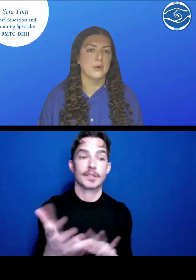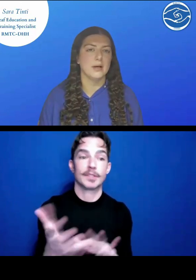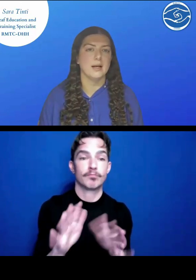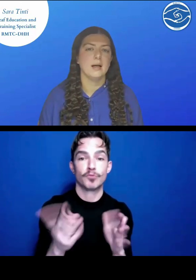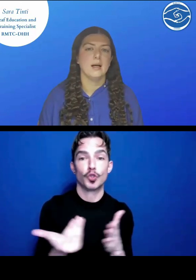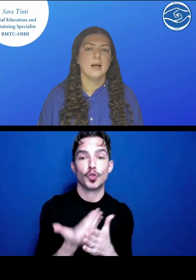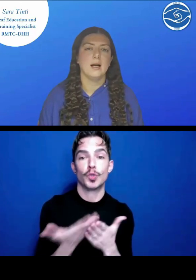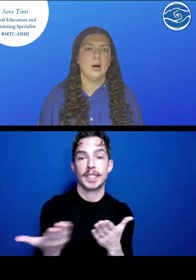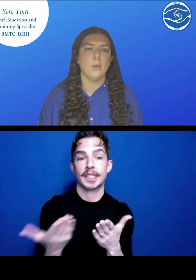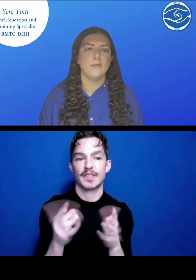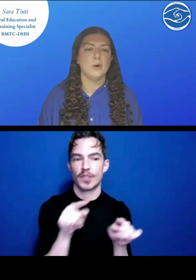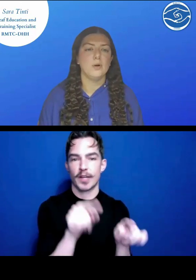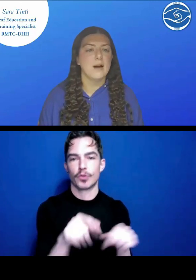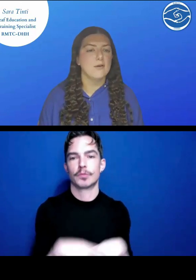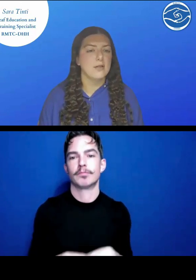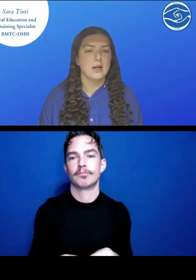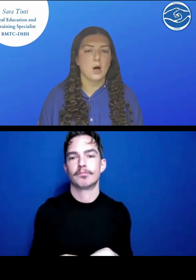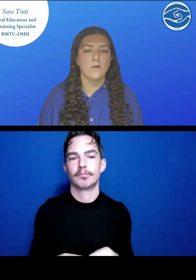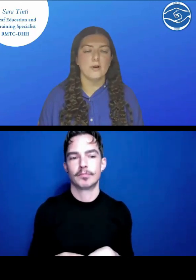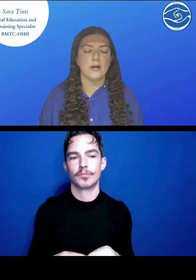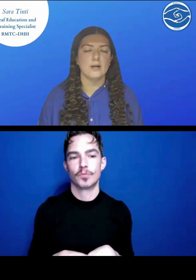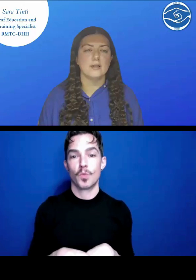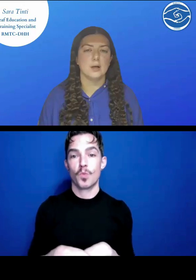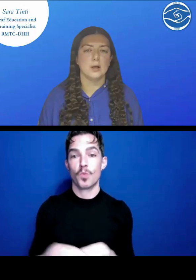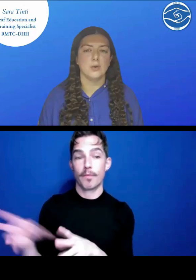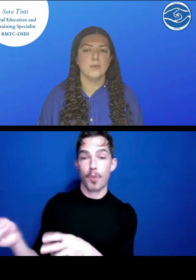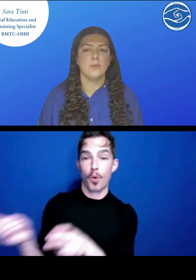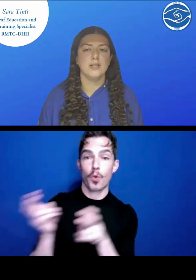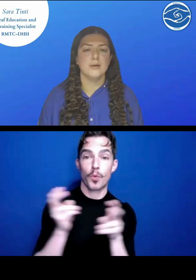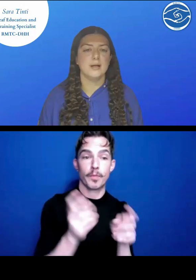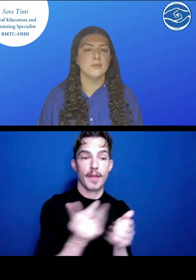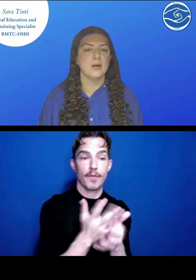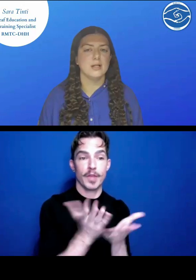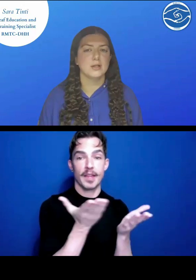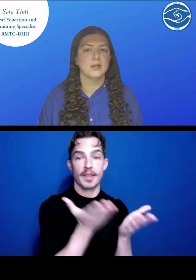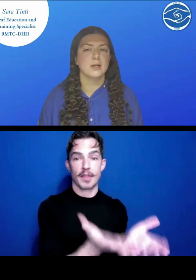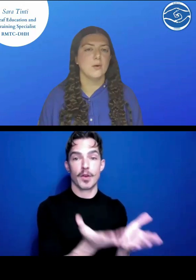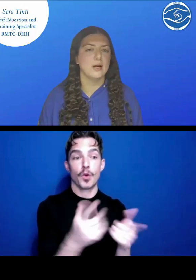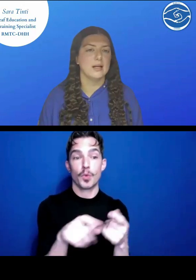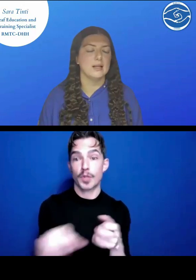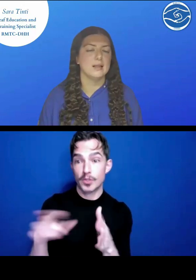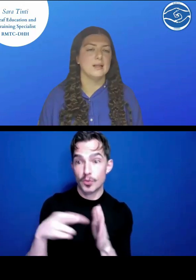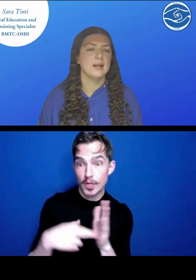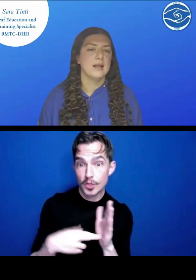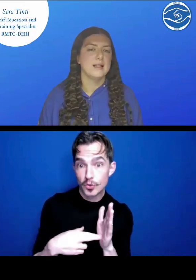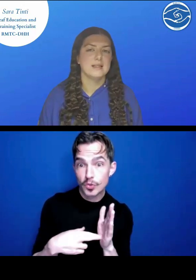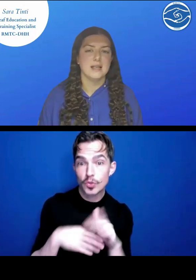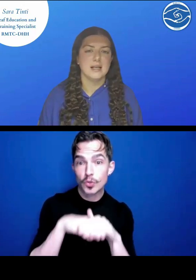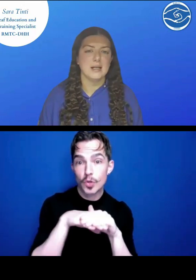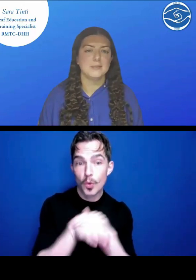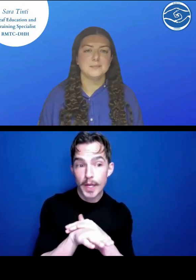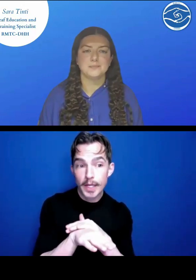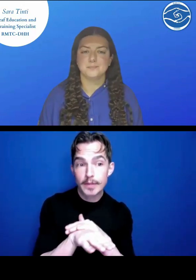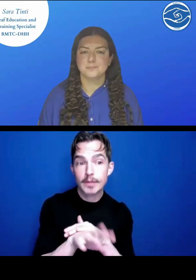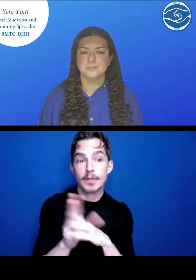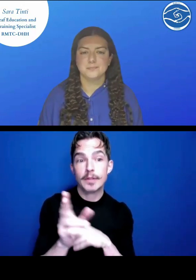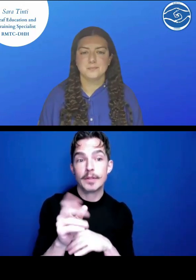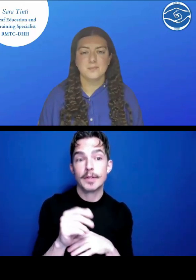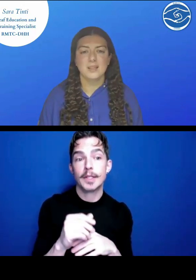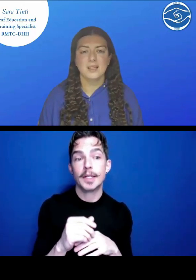to it. We pulled everything over. So, once you guys are registered, go in, see,